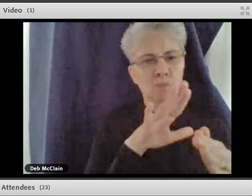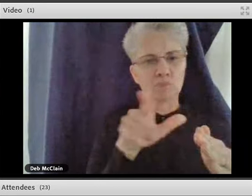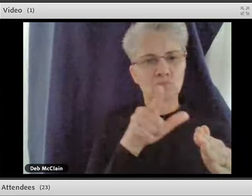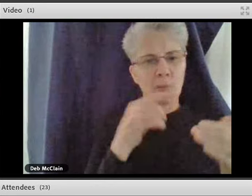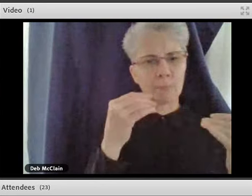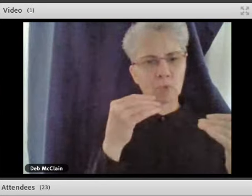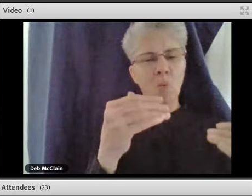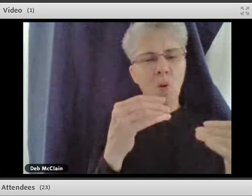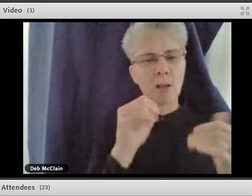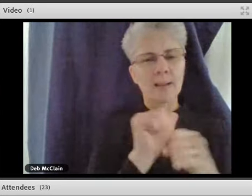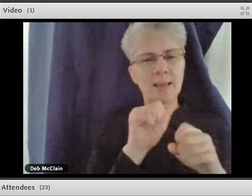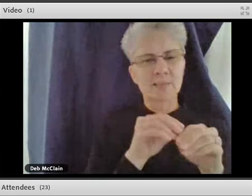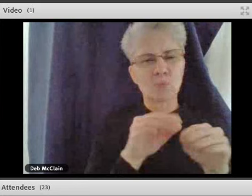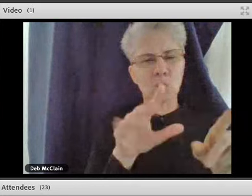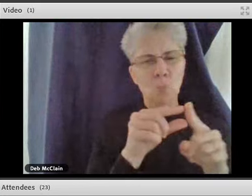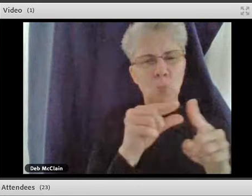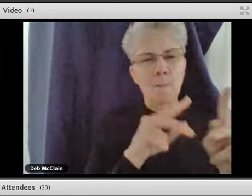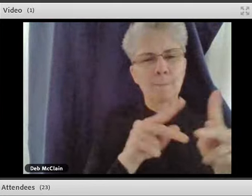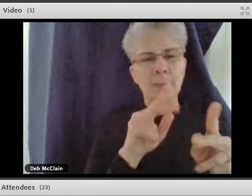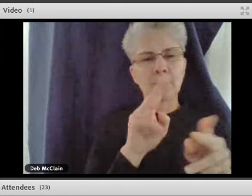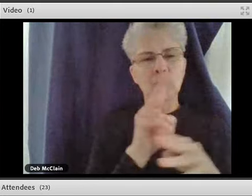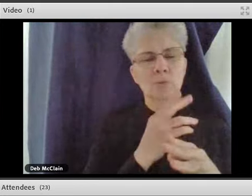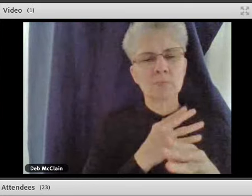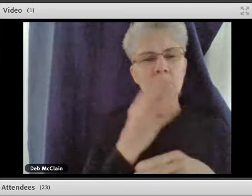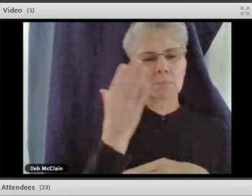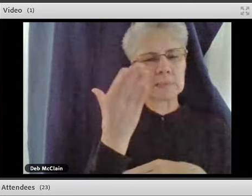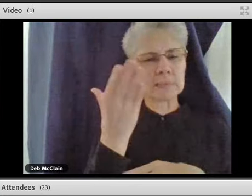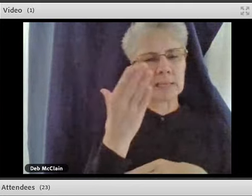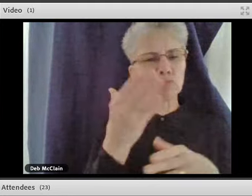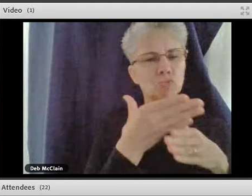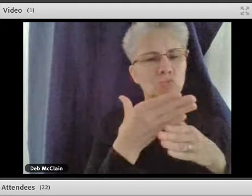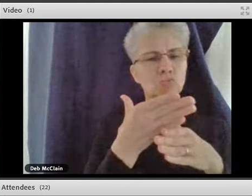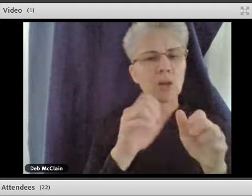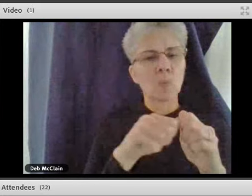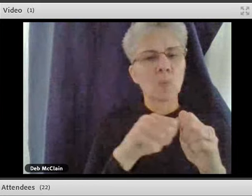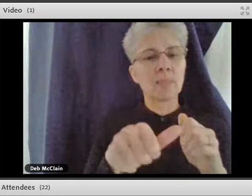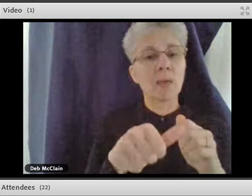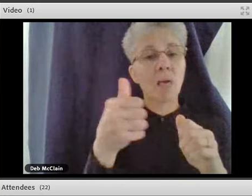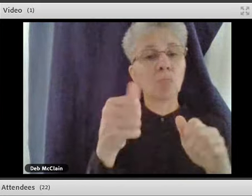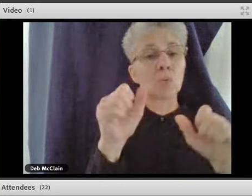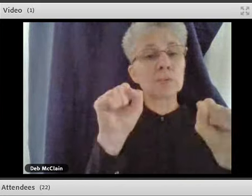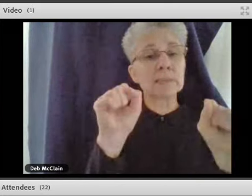I hope it's something useful to you and your patrons, and that -- you know, go forth, and spread the word to people.